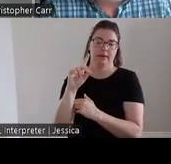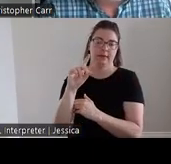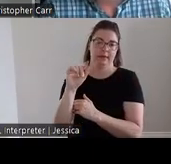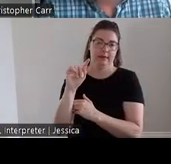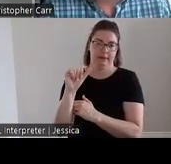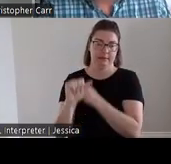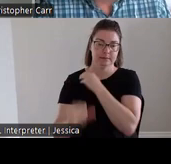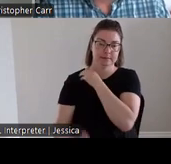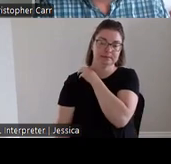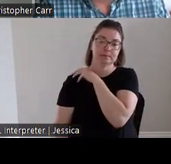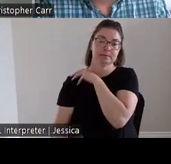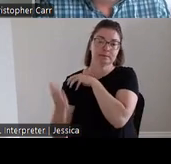Next...